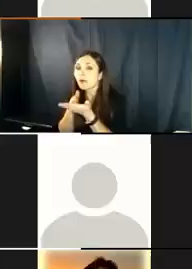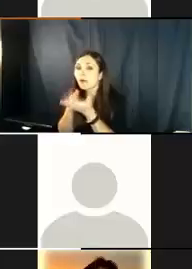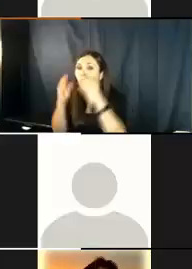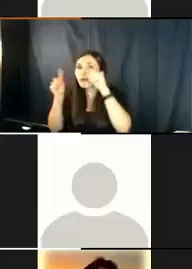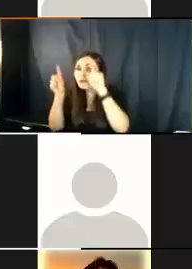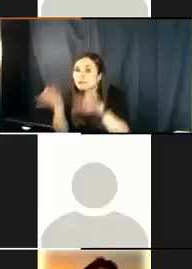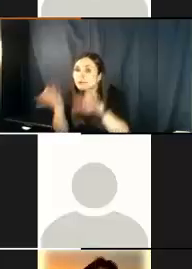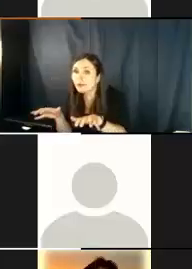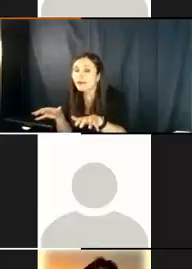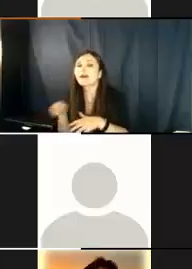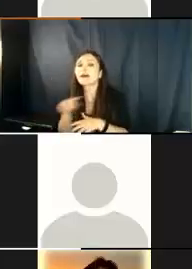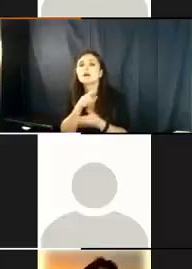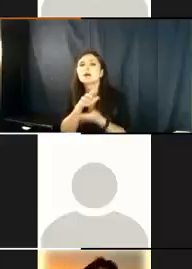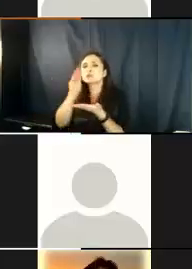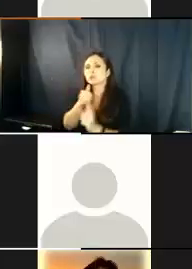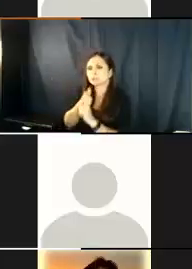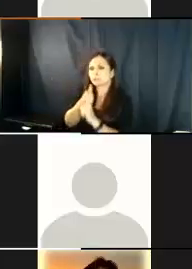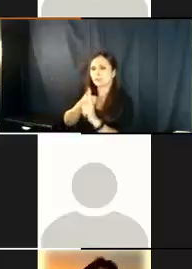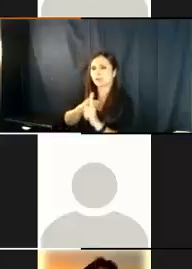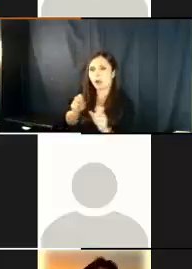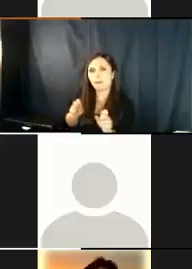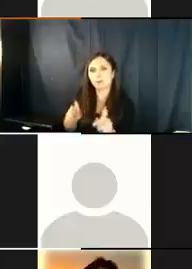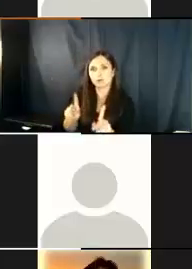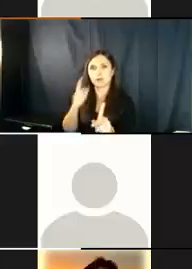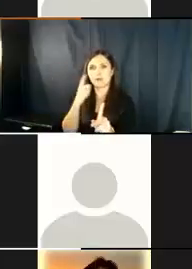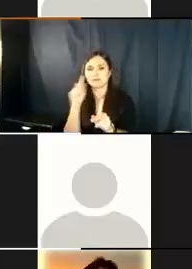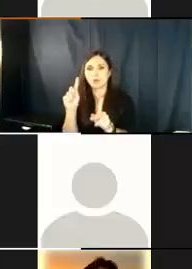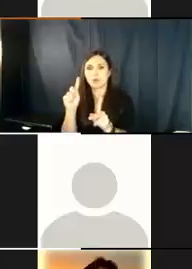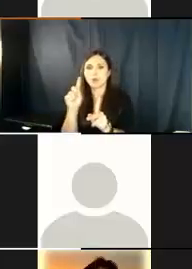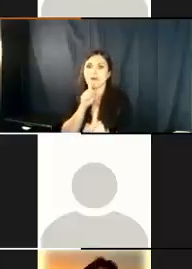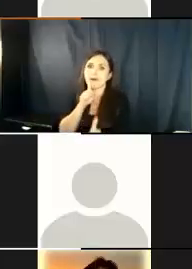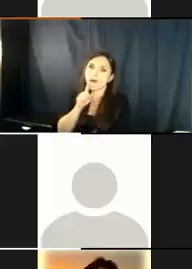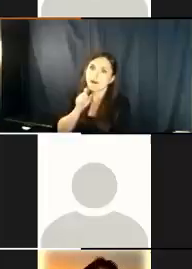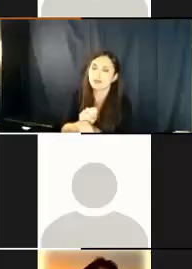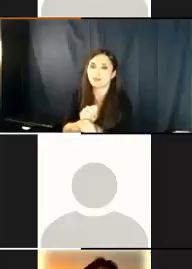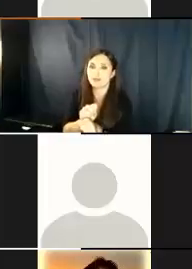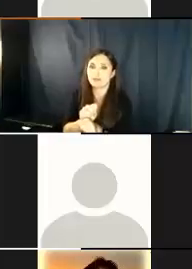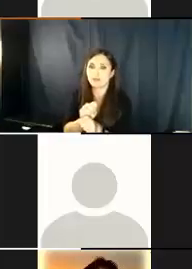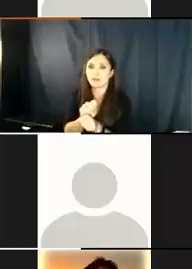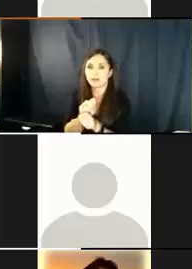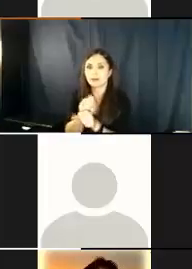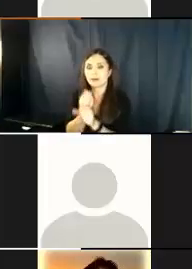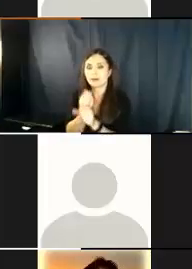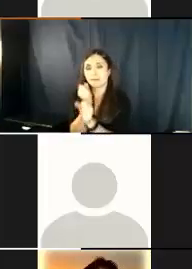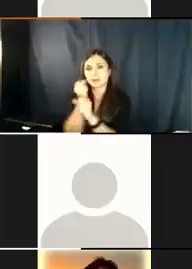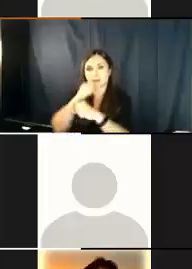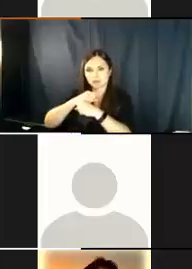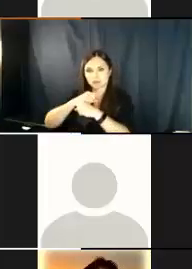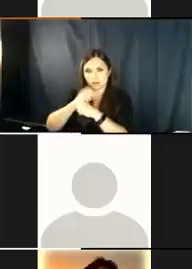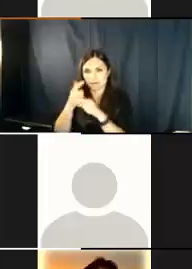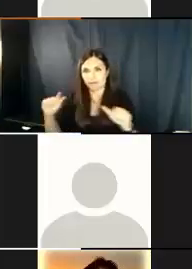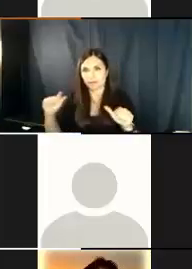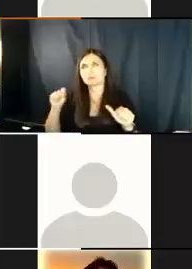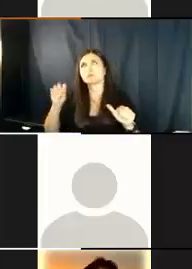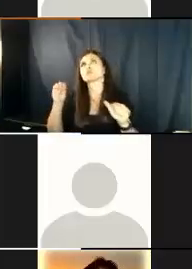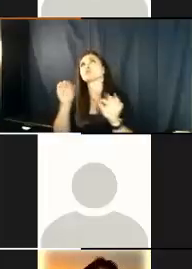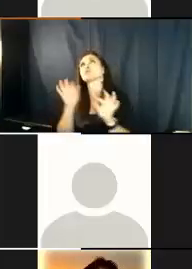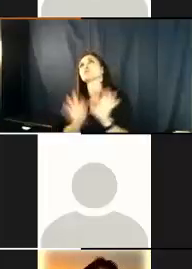Giving students opportunity for authentic production of language is so important.